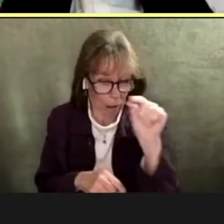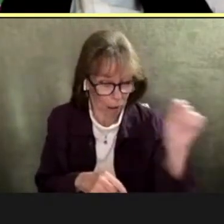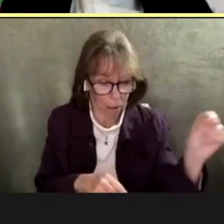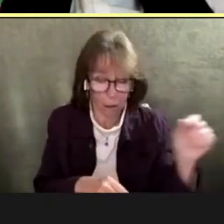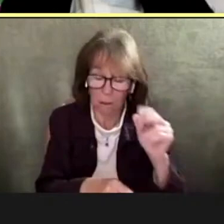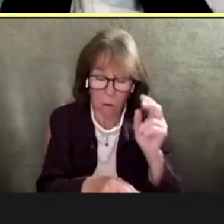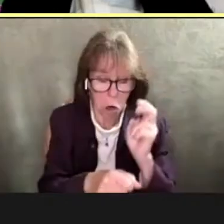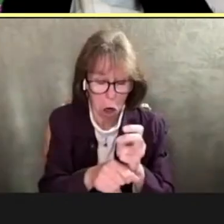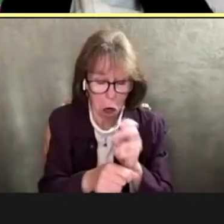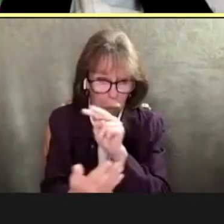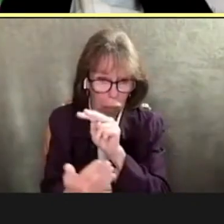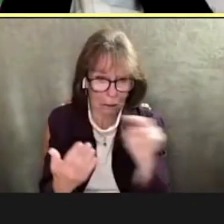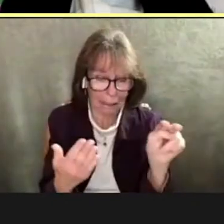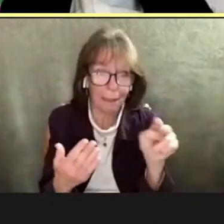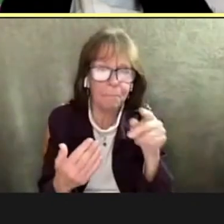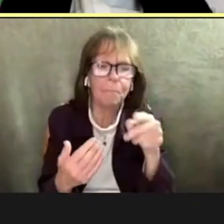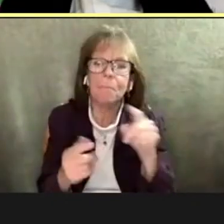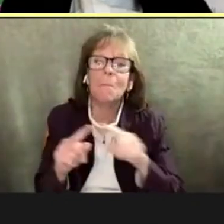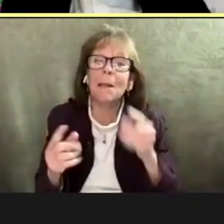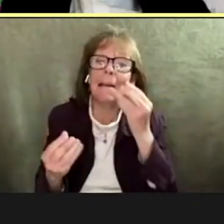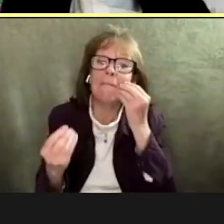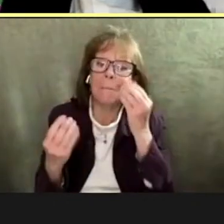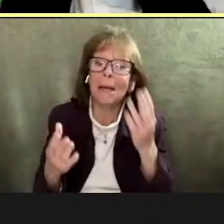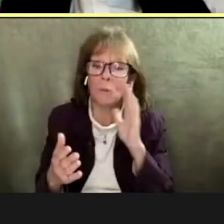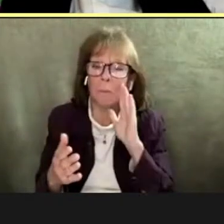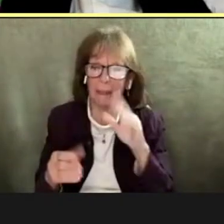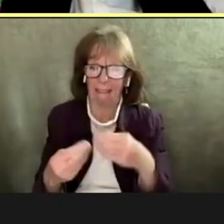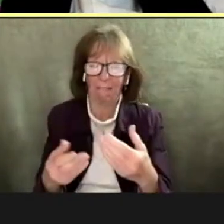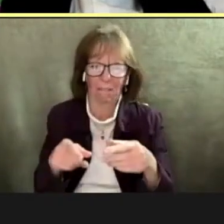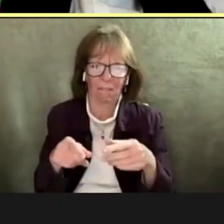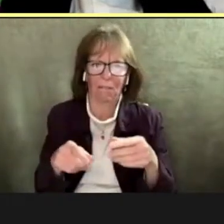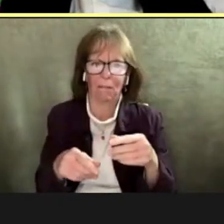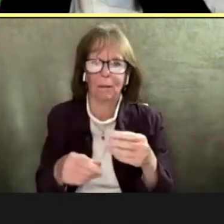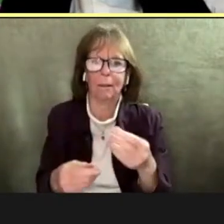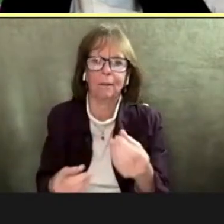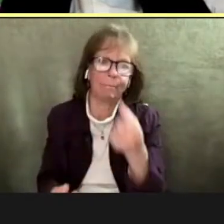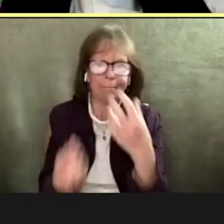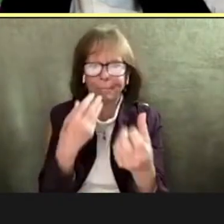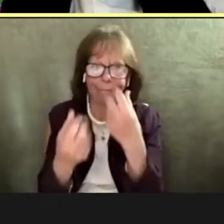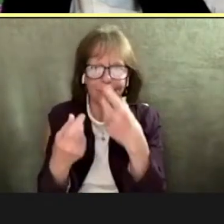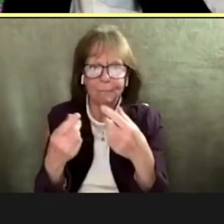information will be provided throughout the day multiple times for